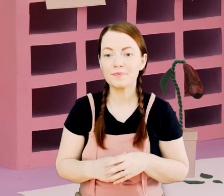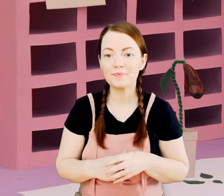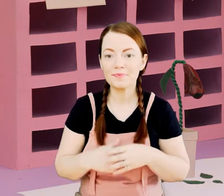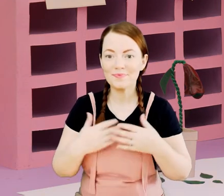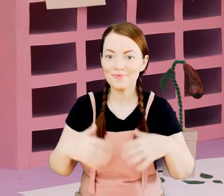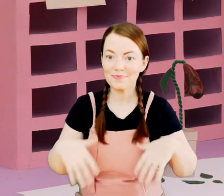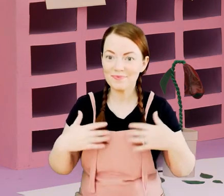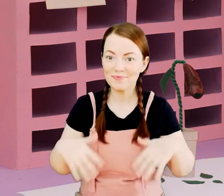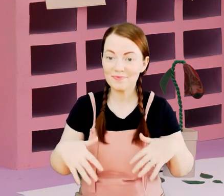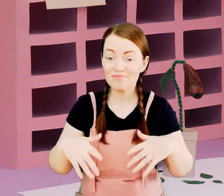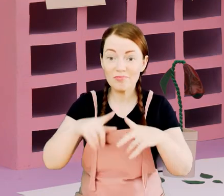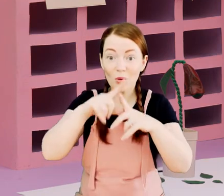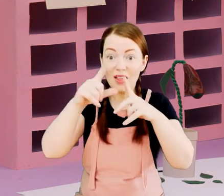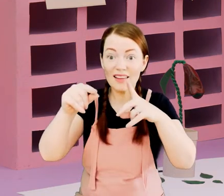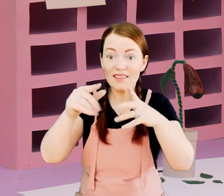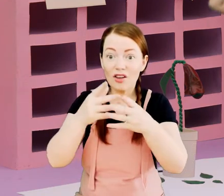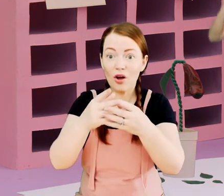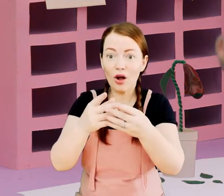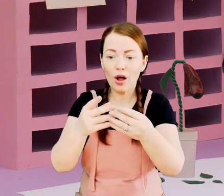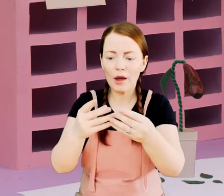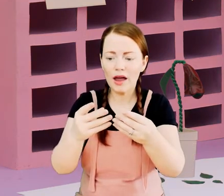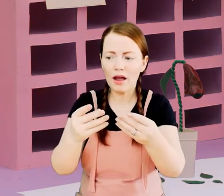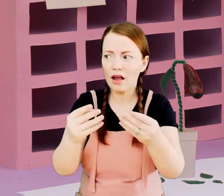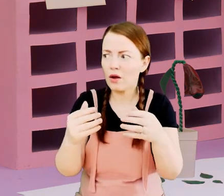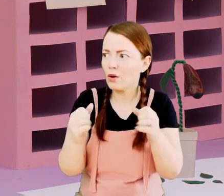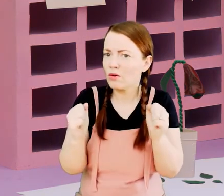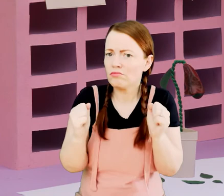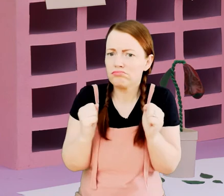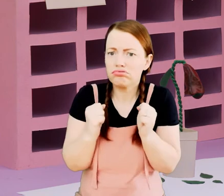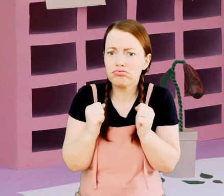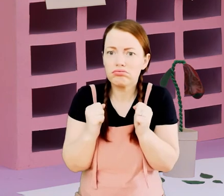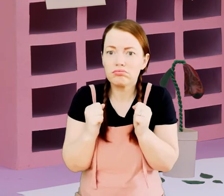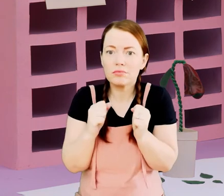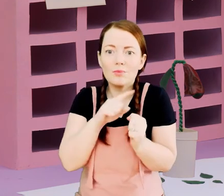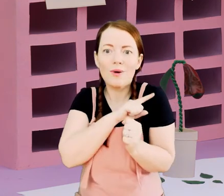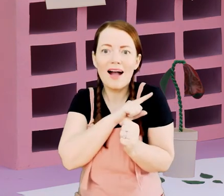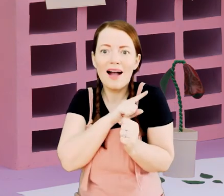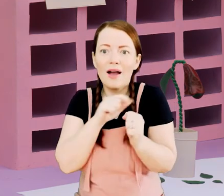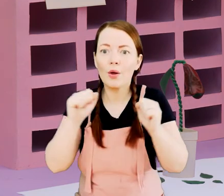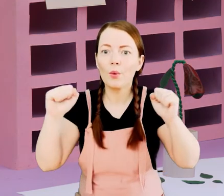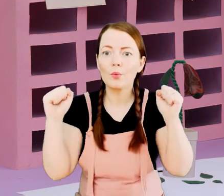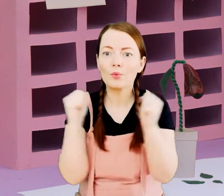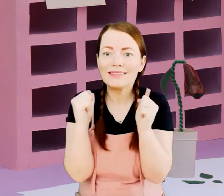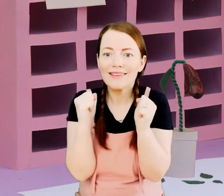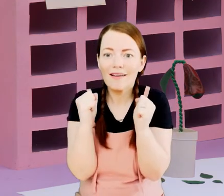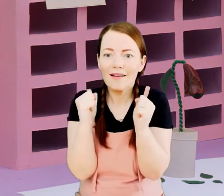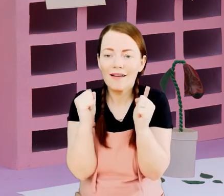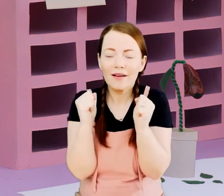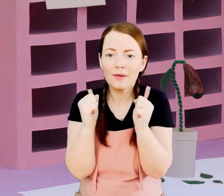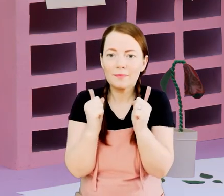Oh all the leaves are going now and it's starting to get chilly, it's winter time!